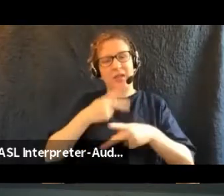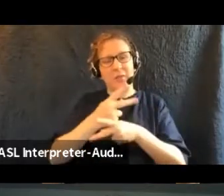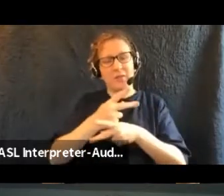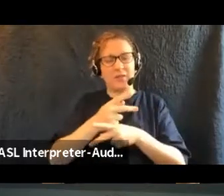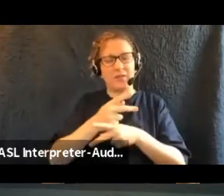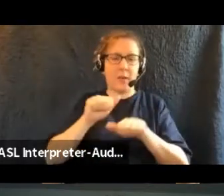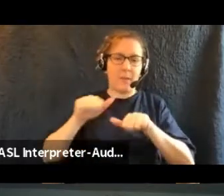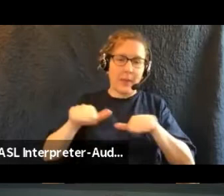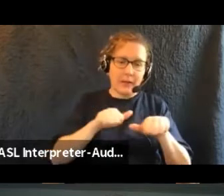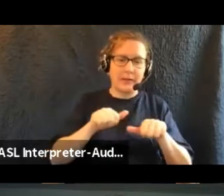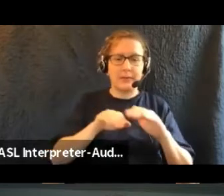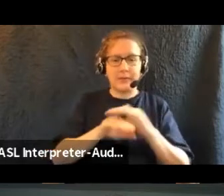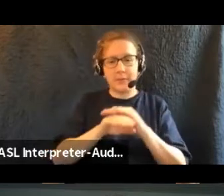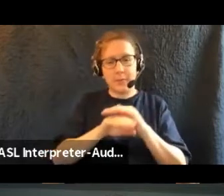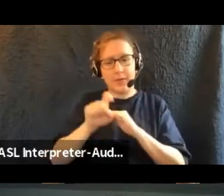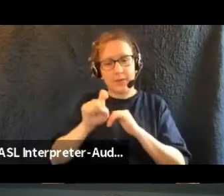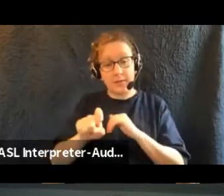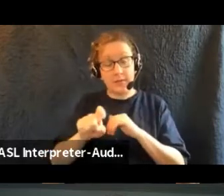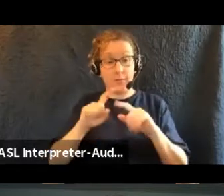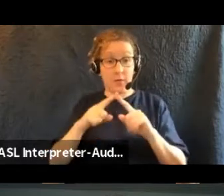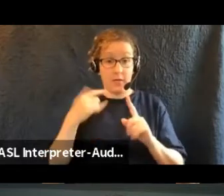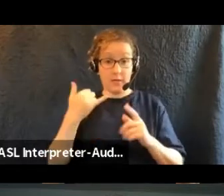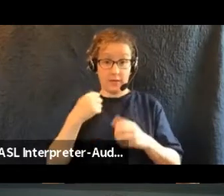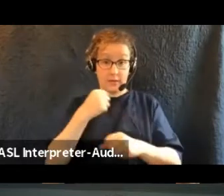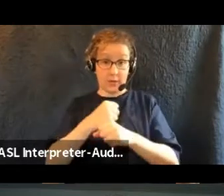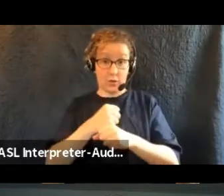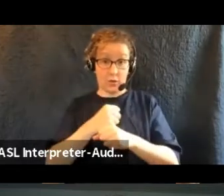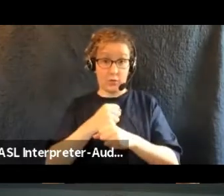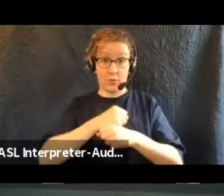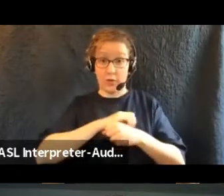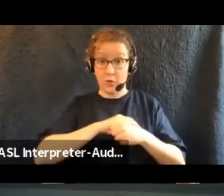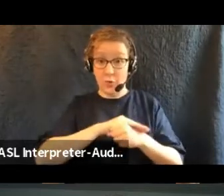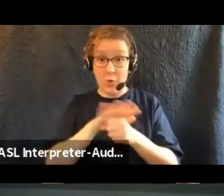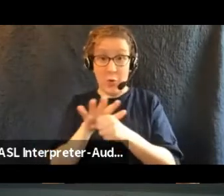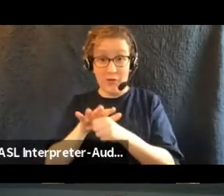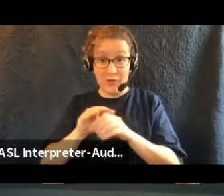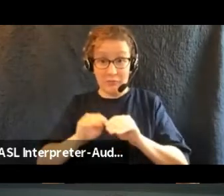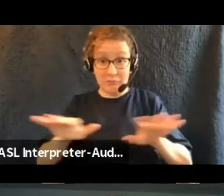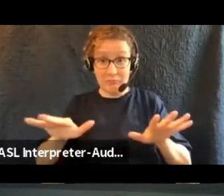needs, but this year with the advent of COVID, things were a little bit different.